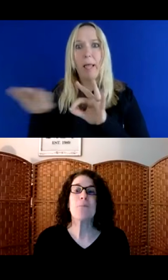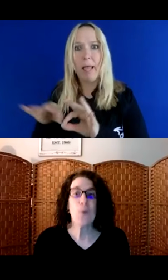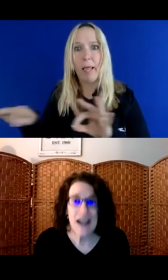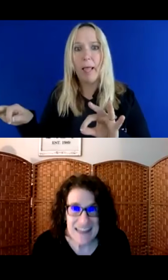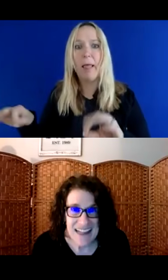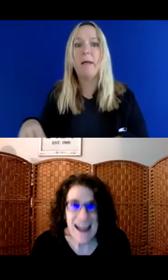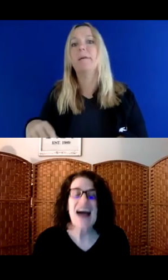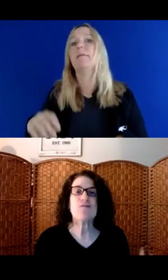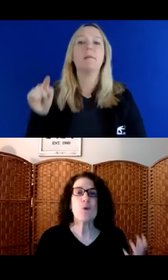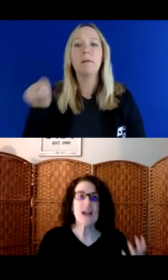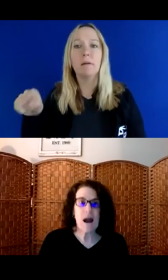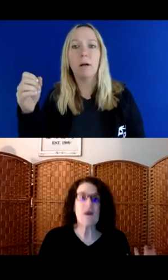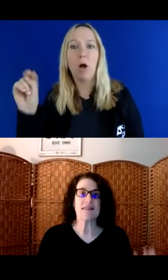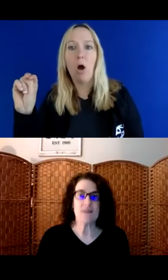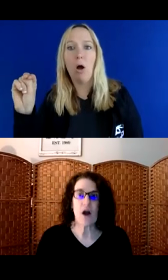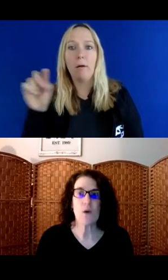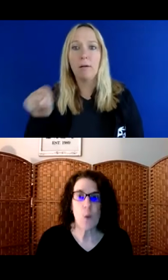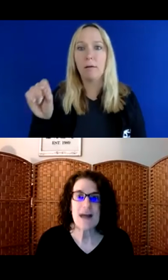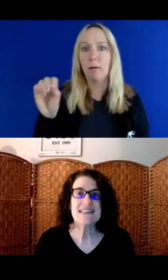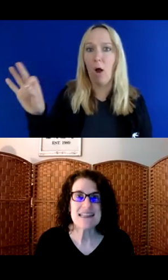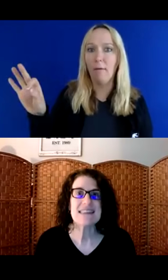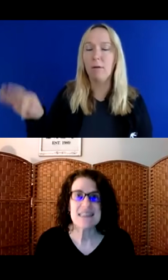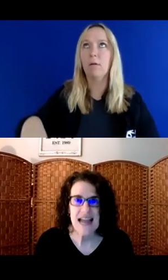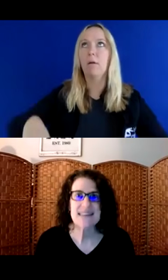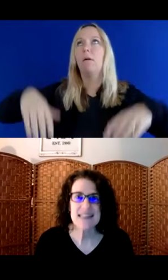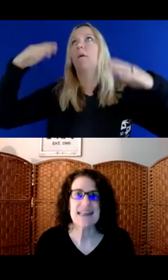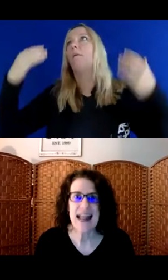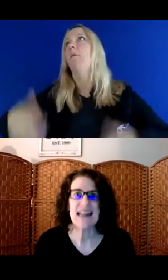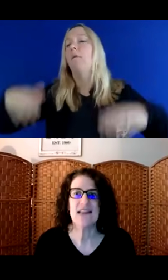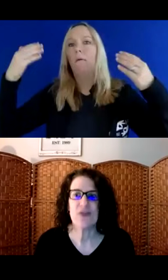Boy, have we come a long way since 1983!